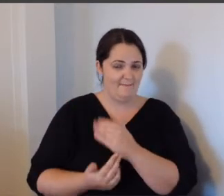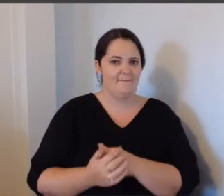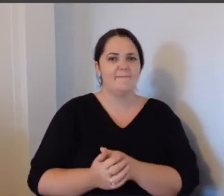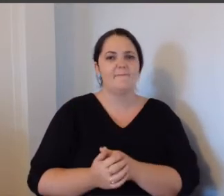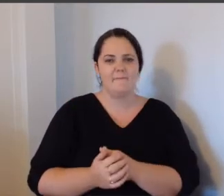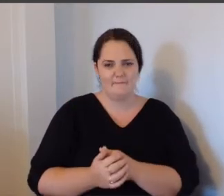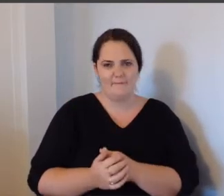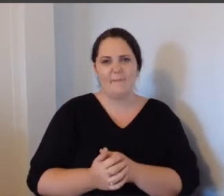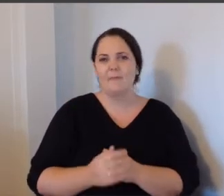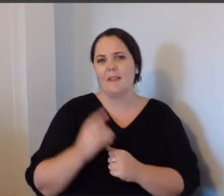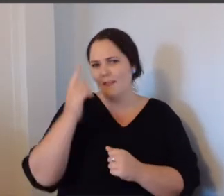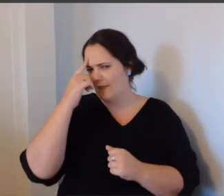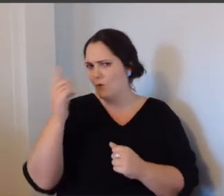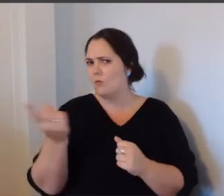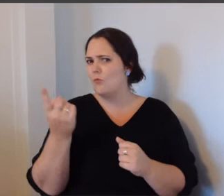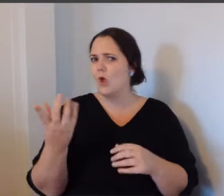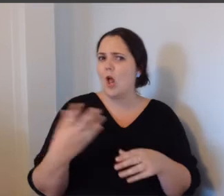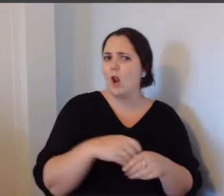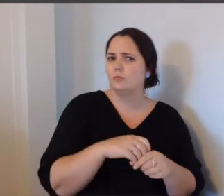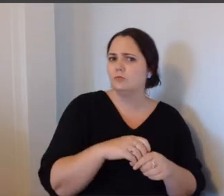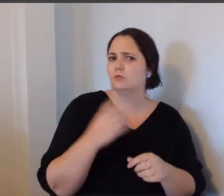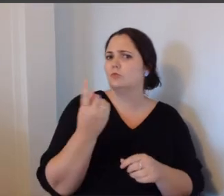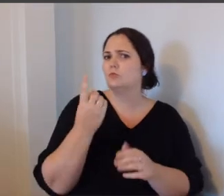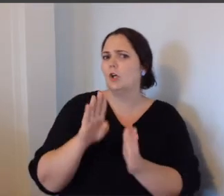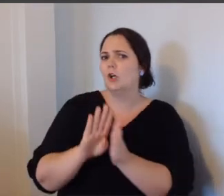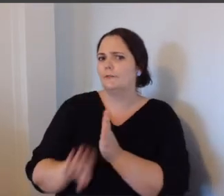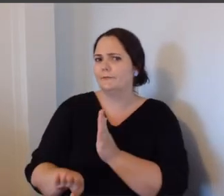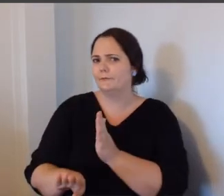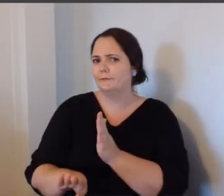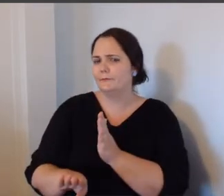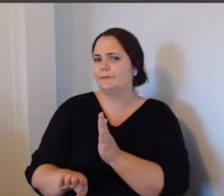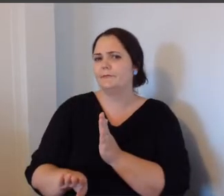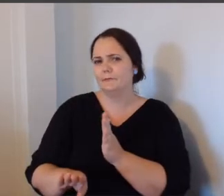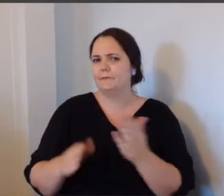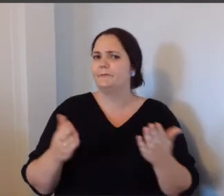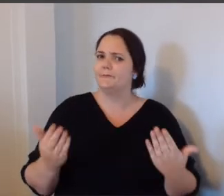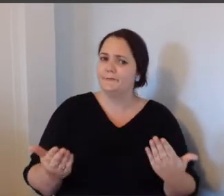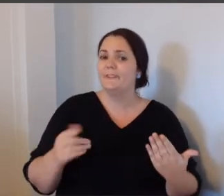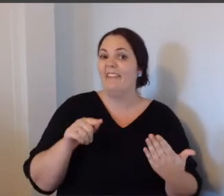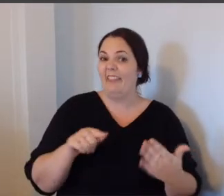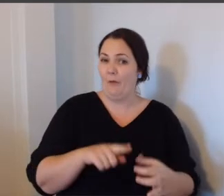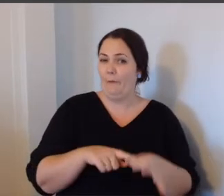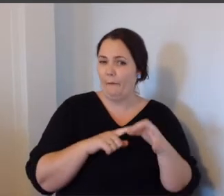in arts history is who is in the canon and who is left out. This question has intensified